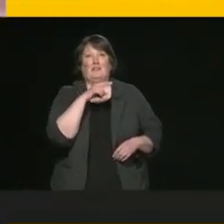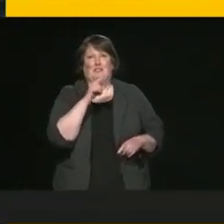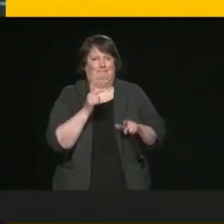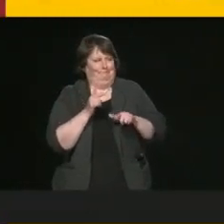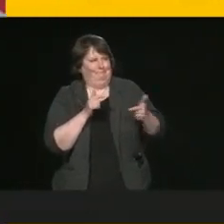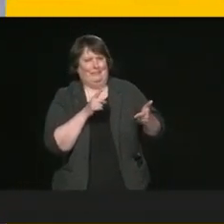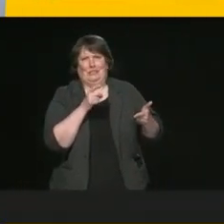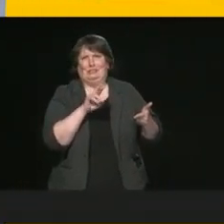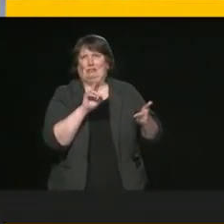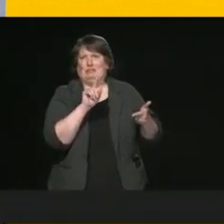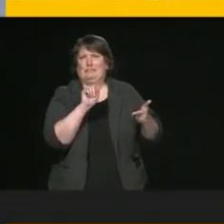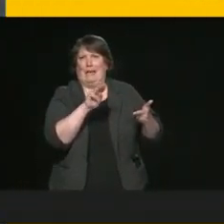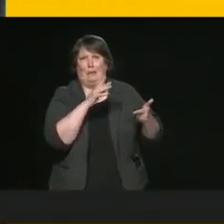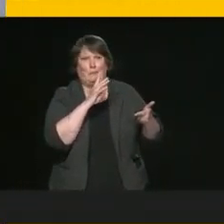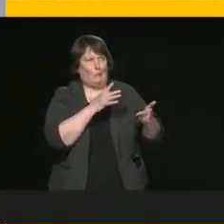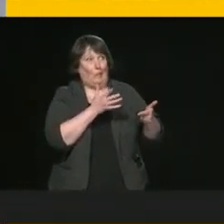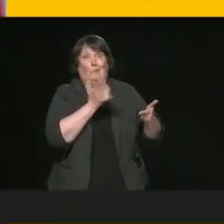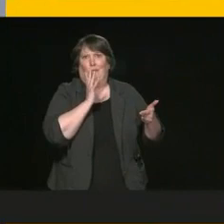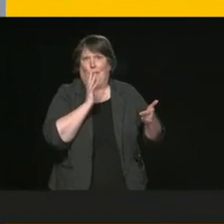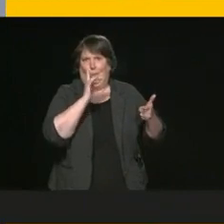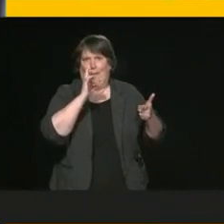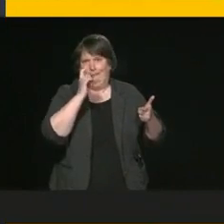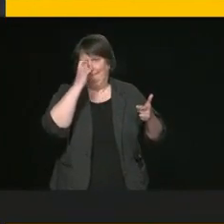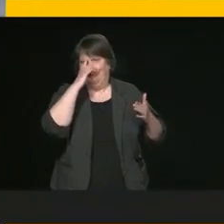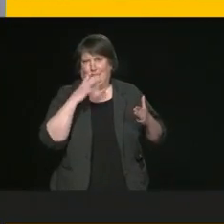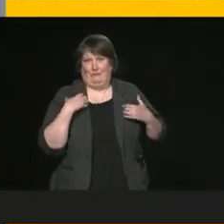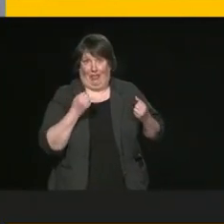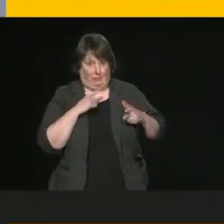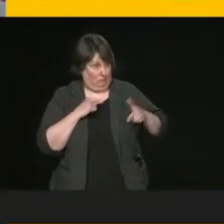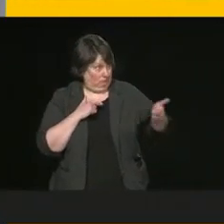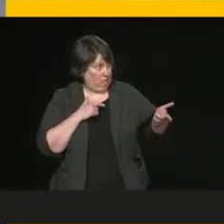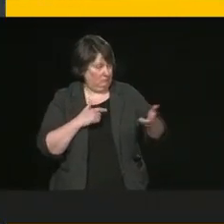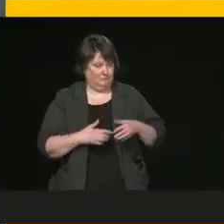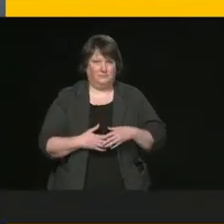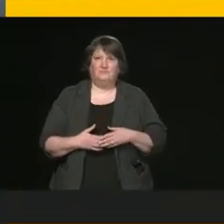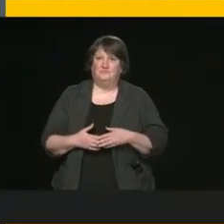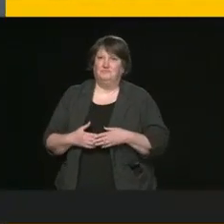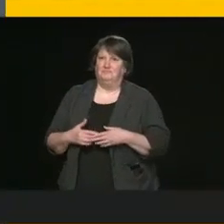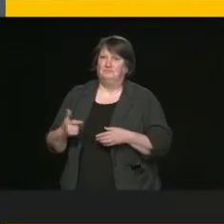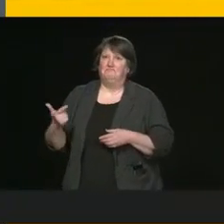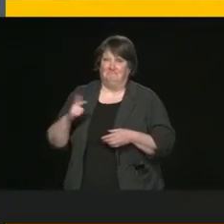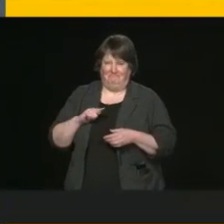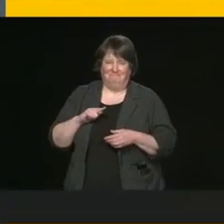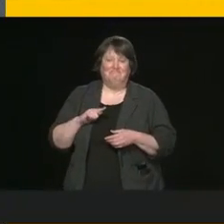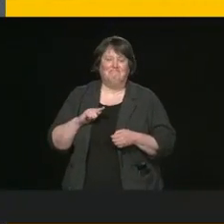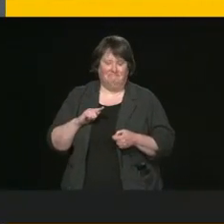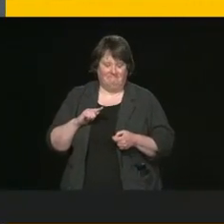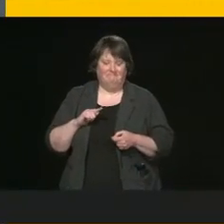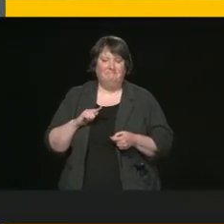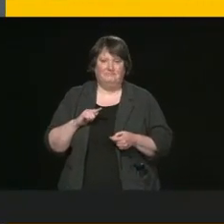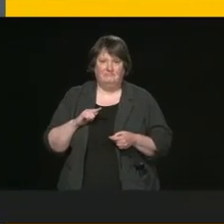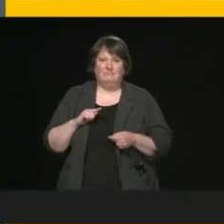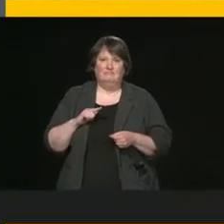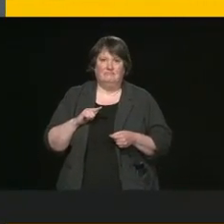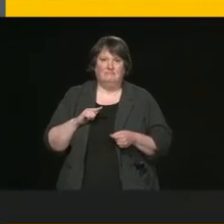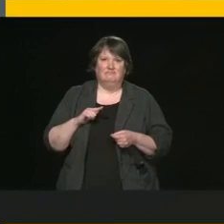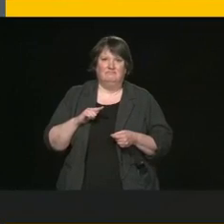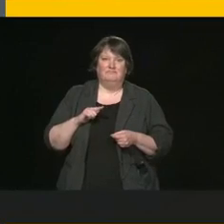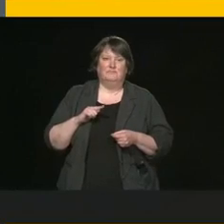OF HEALTH FOR A MONTH AND A HALF, SO I DON'T HAVE THE HISTORY YOU'RE PERHAPS LOOKING FOR. PERHAPS DR. TAM DOES.